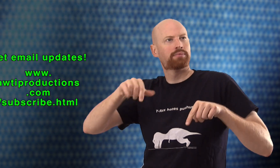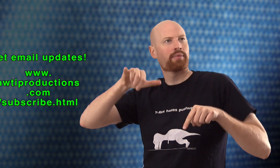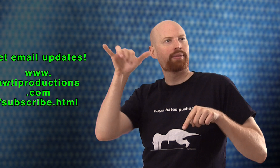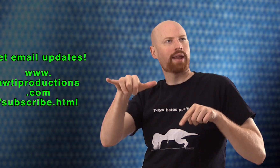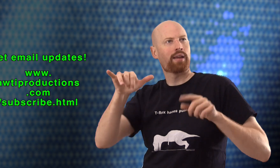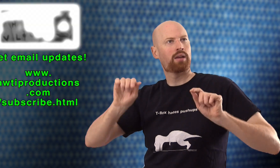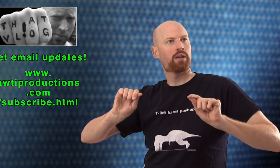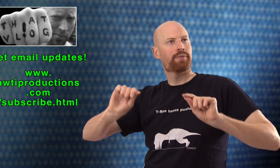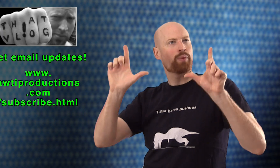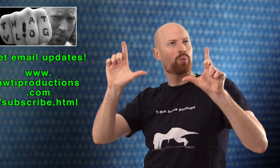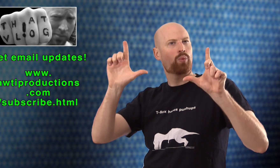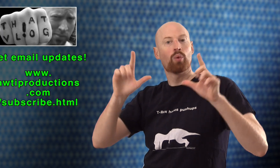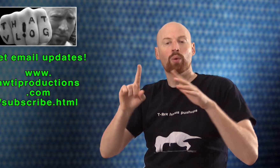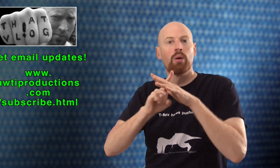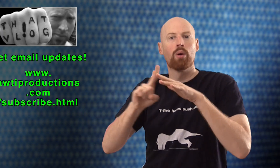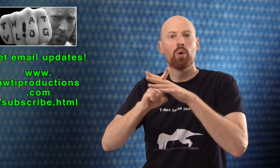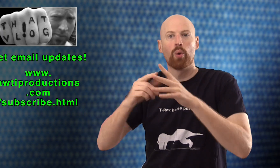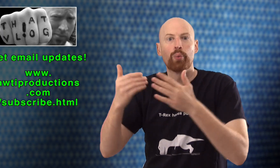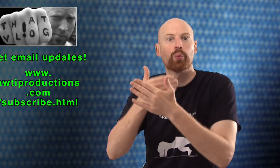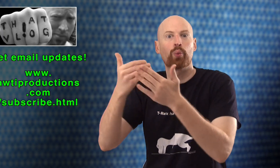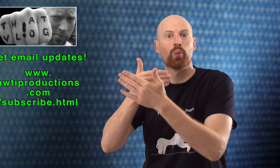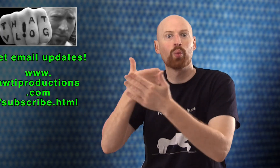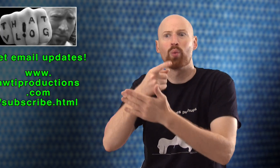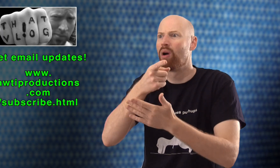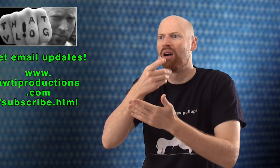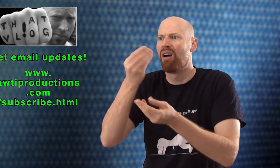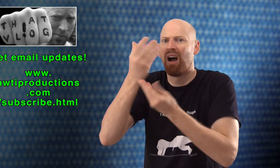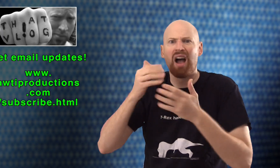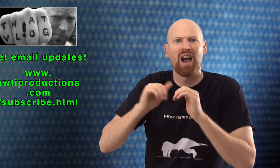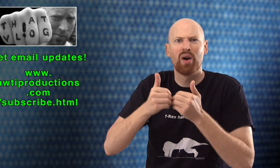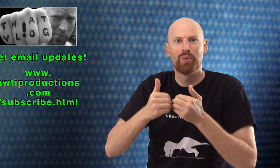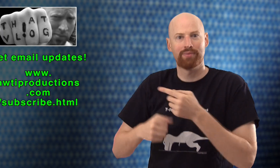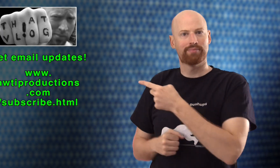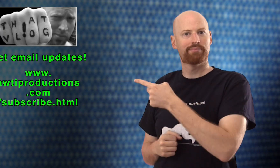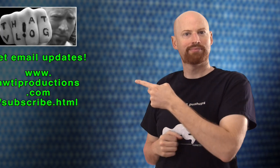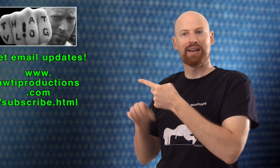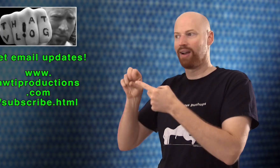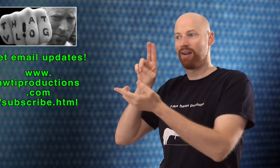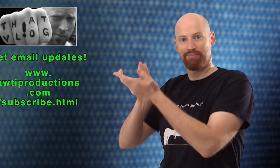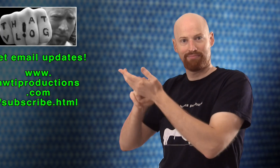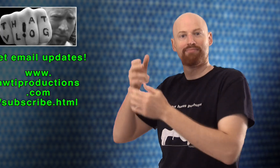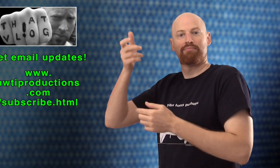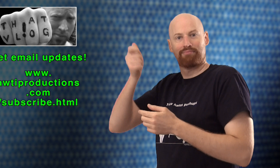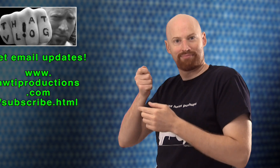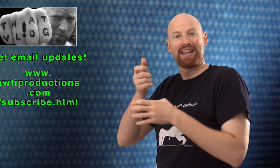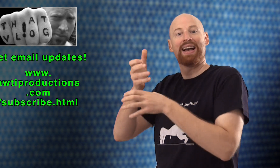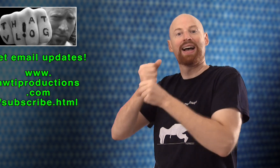of That!Vlog but don't know how to receive notifications of new episodes, go here to sign up to get e-mails